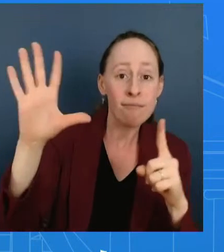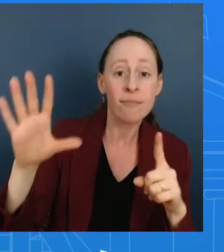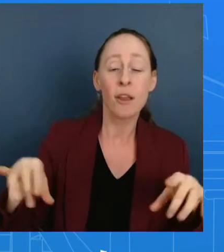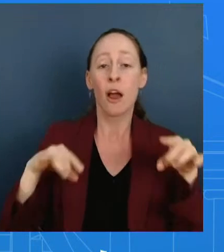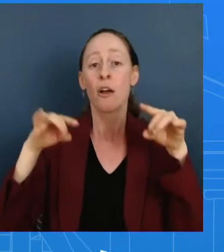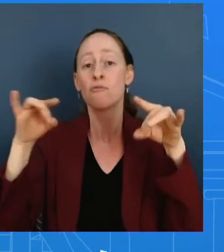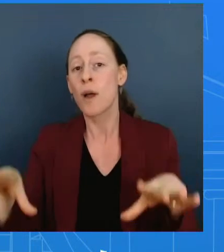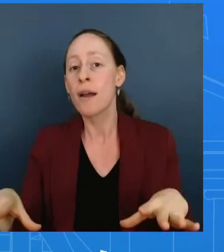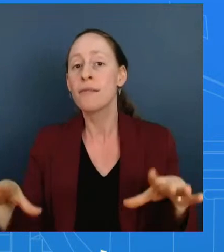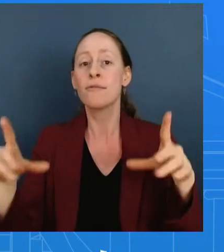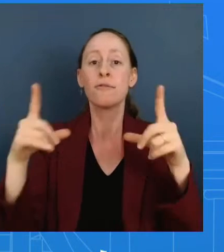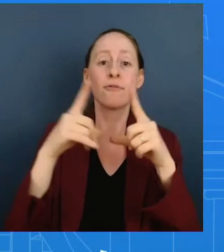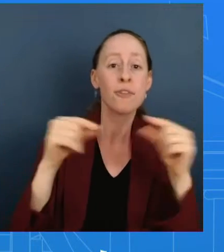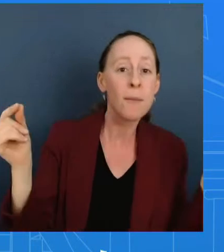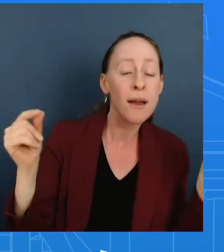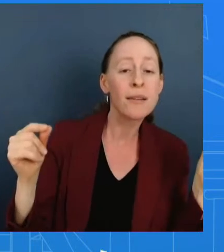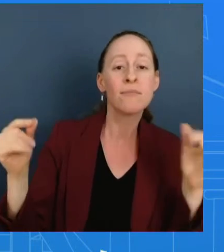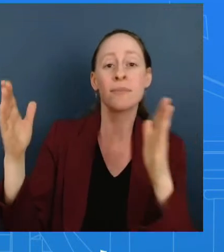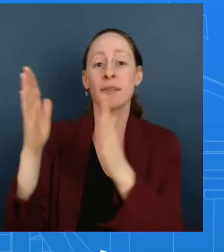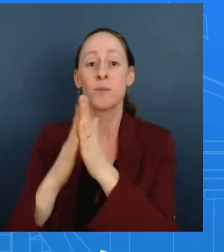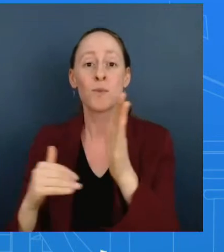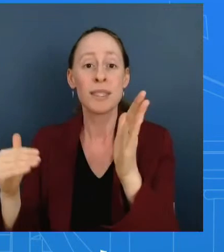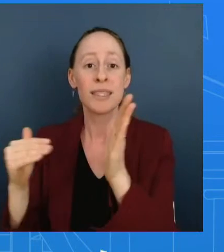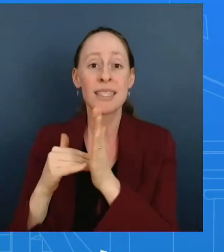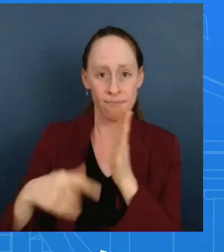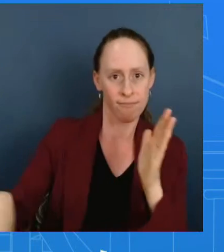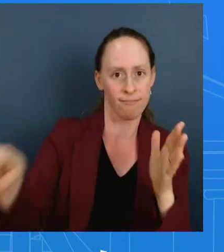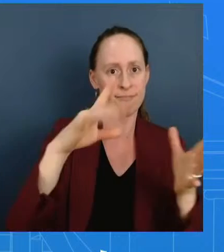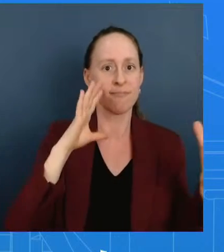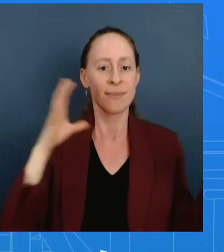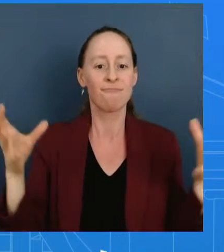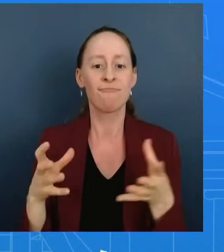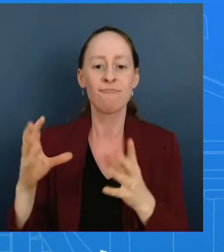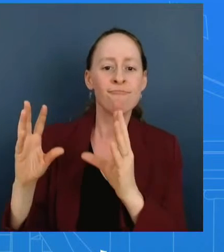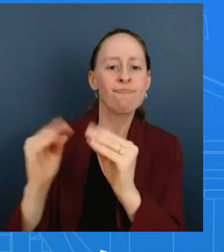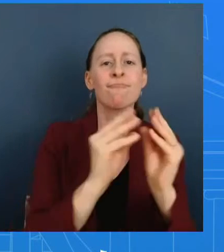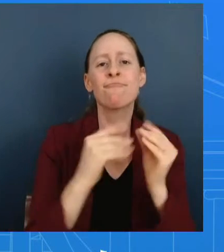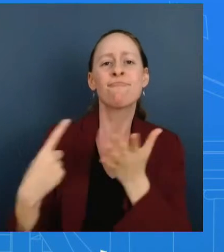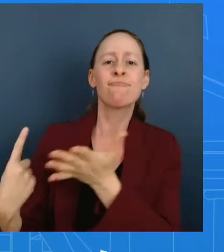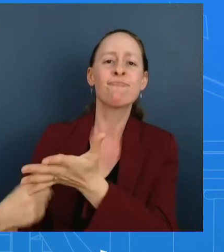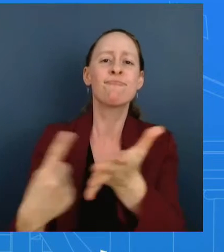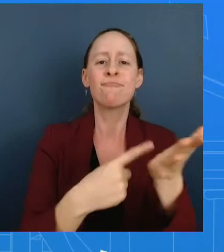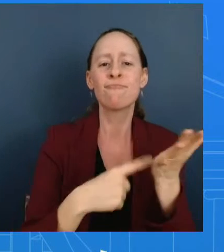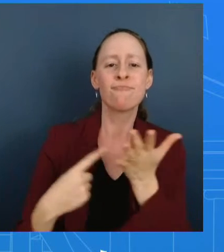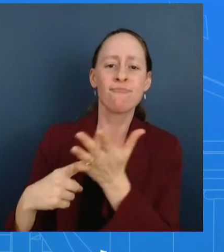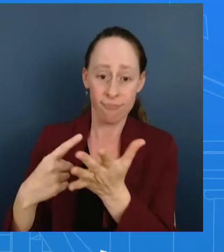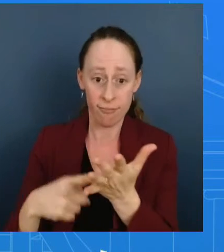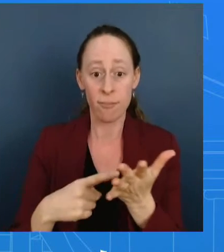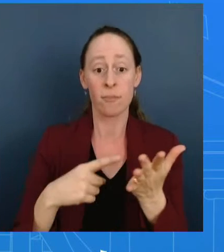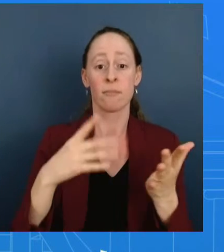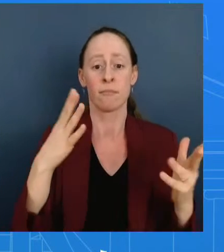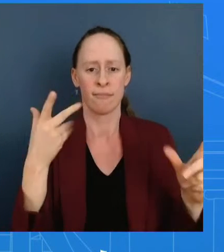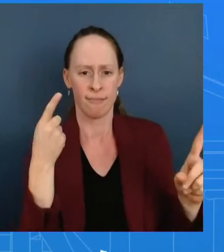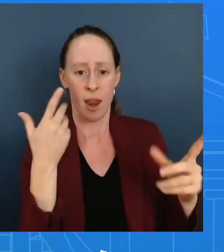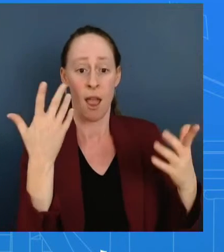there'll be a meeting of the NATO-Ukraine Council, after which the president will host an event with President Zelenskyy and nearly two dozen of our allies and partners